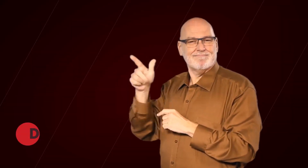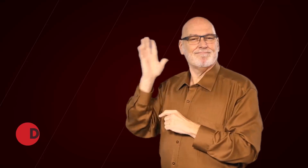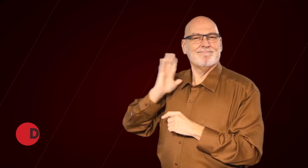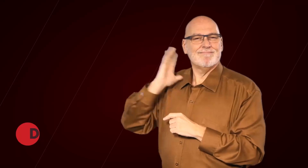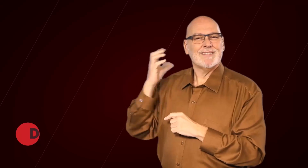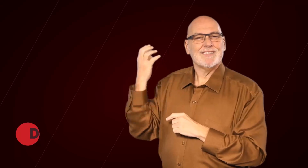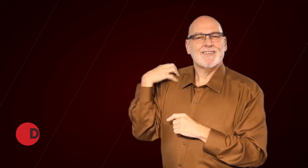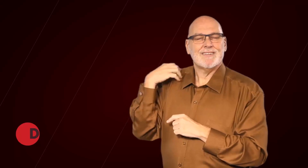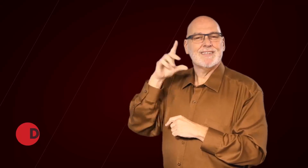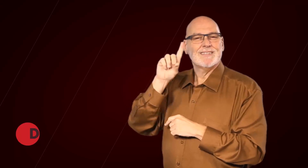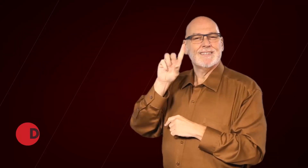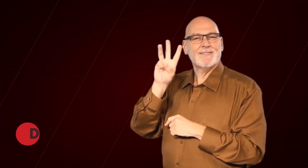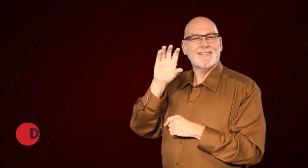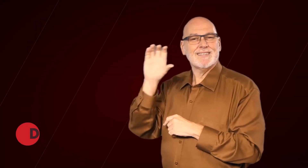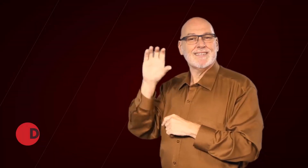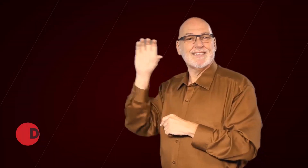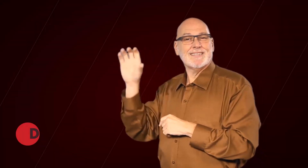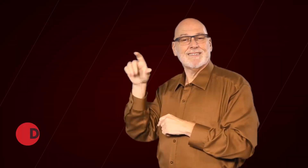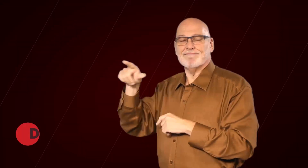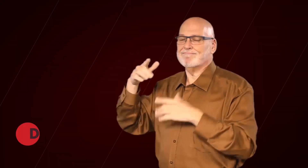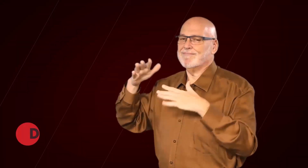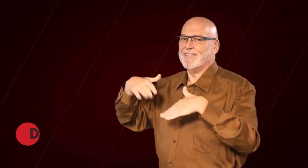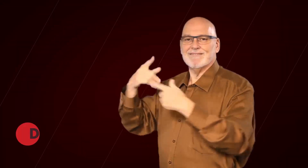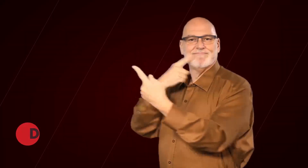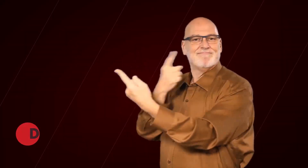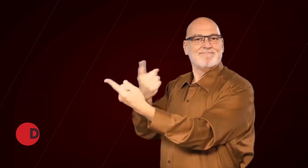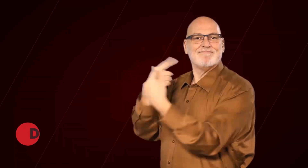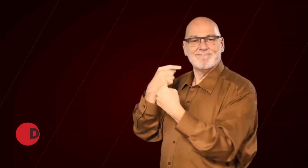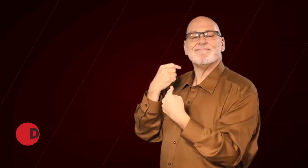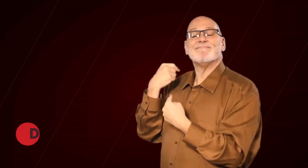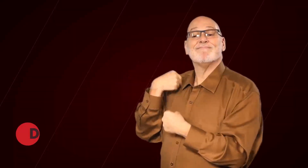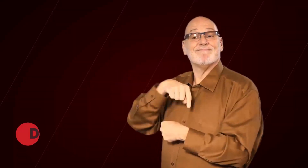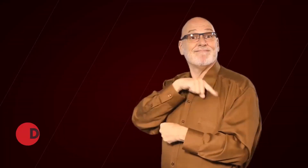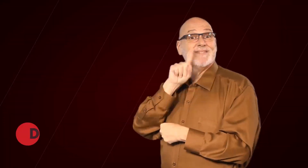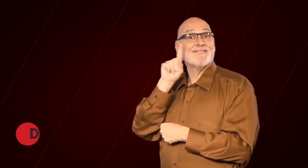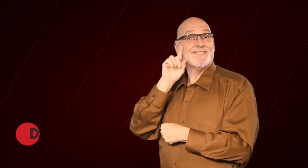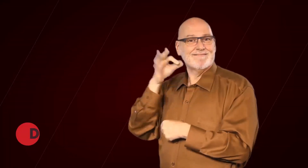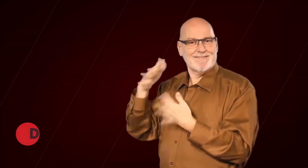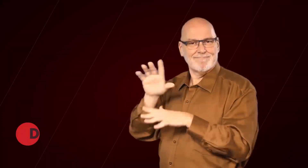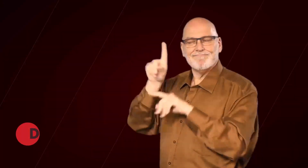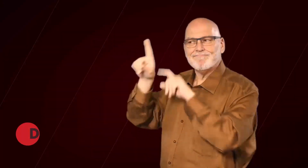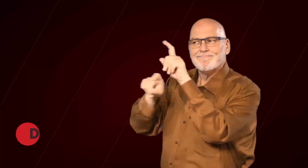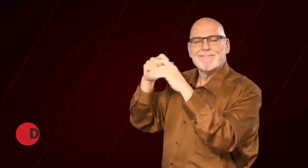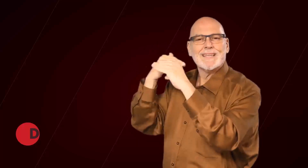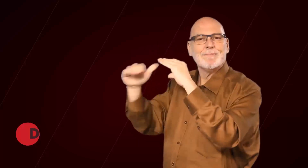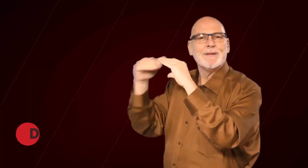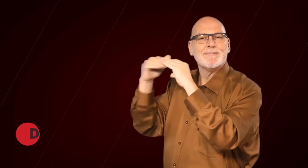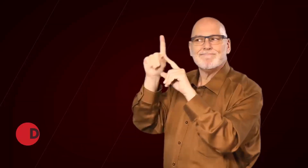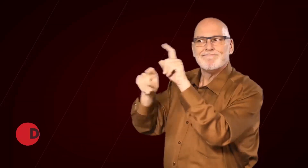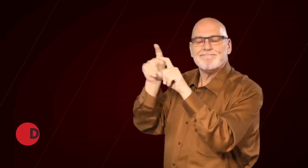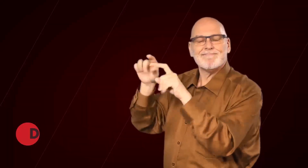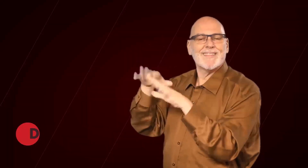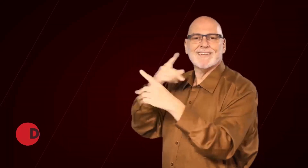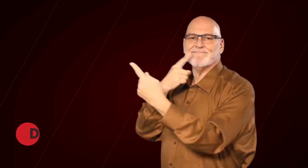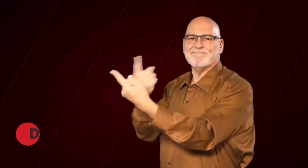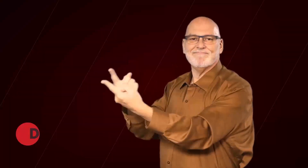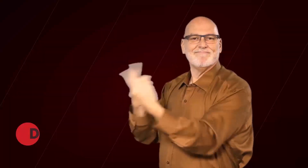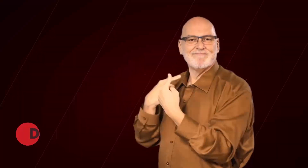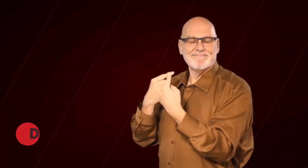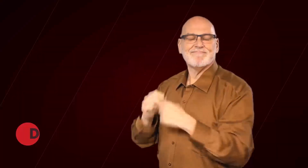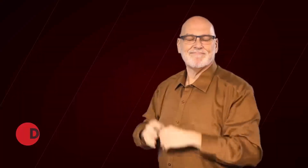then-Chair of DWCC is still not responding to DeafDots media inquiry emails.